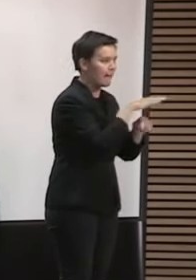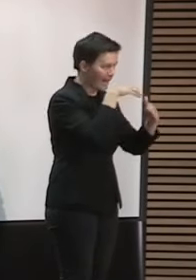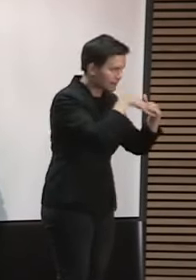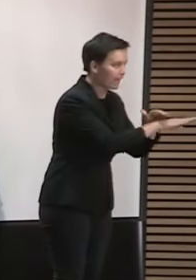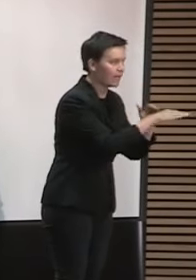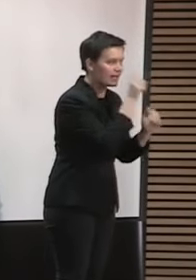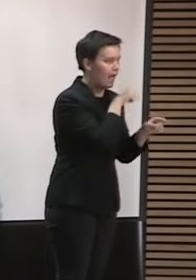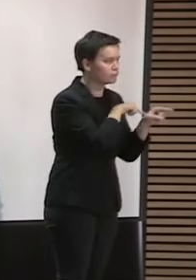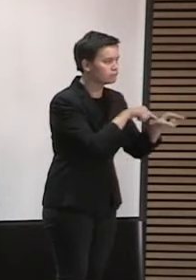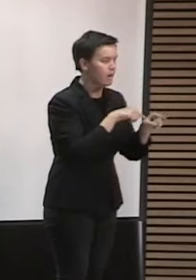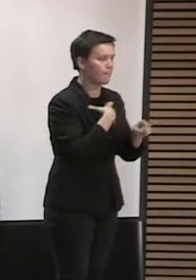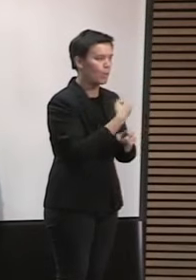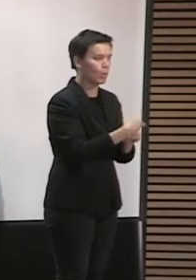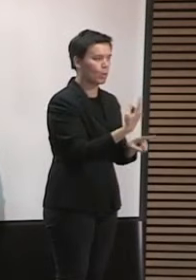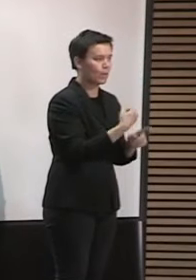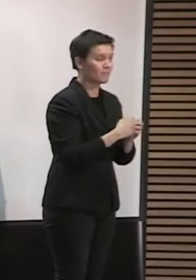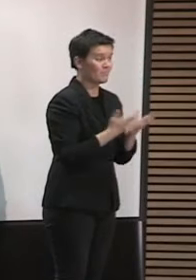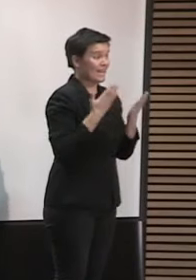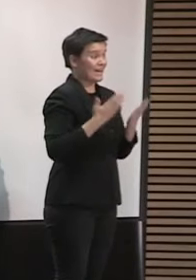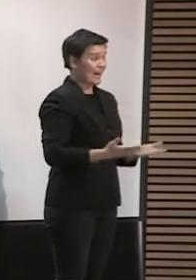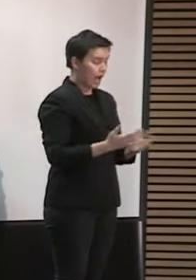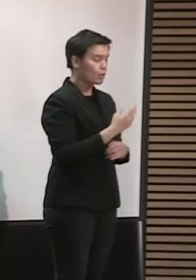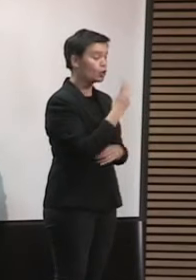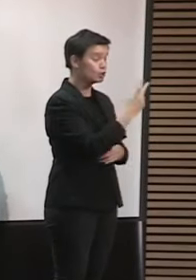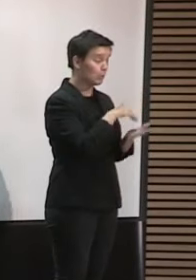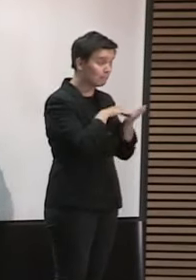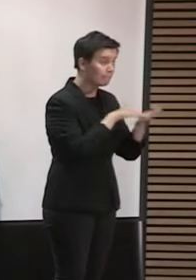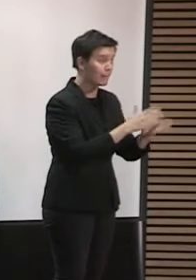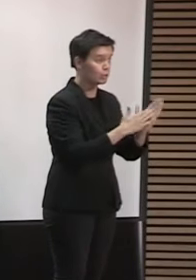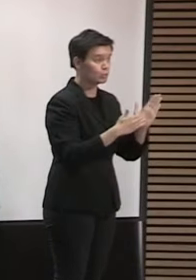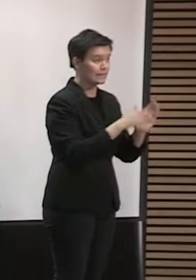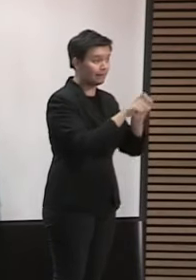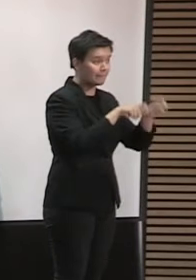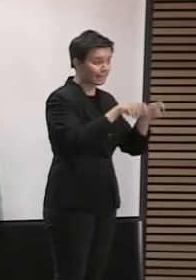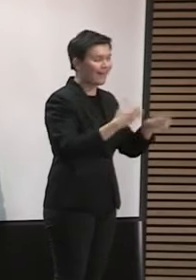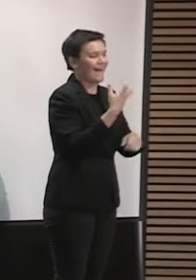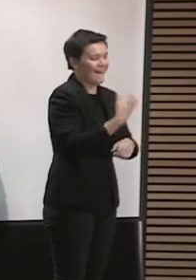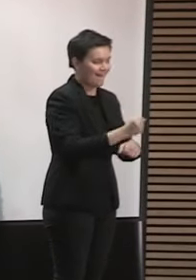the table for next week? No, it's just literally we haven't got